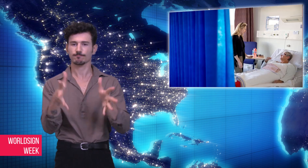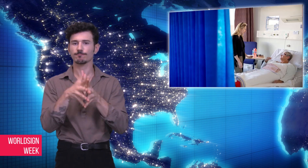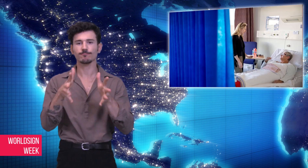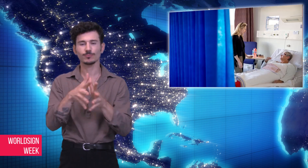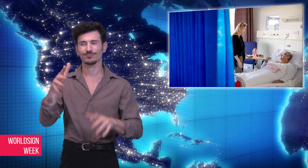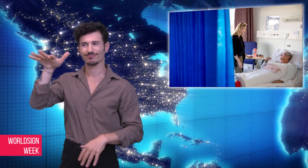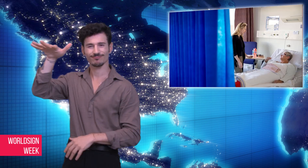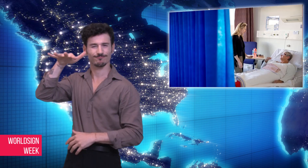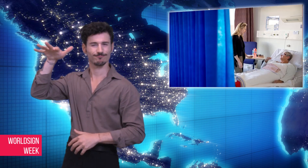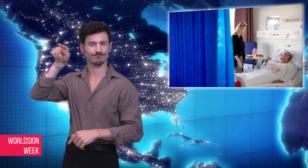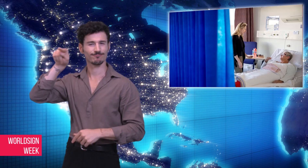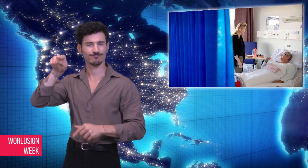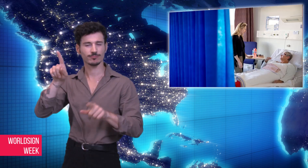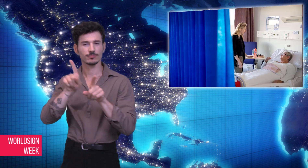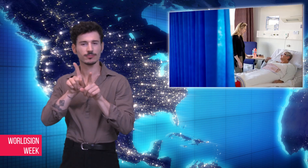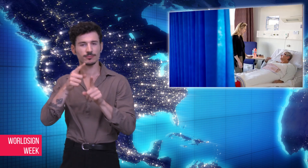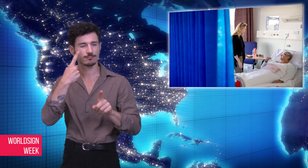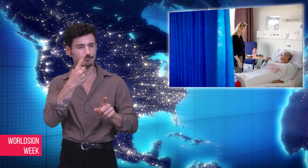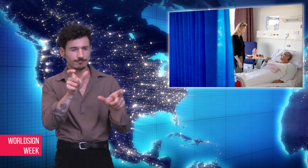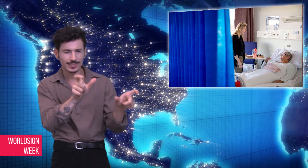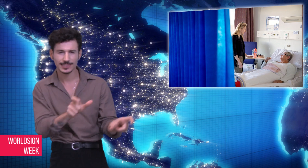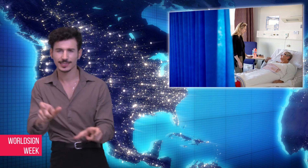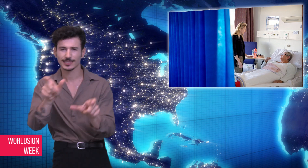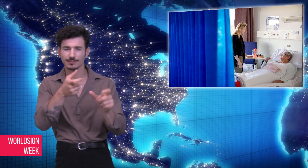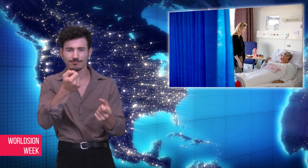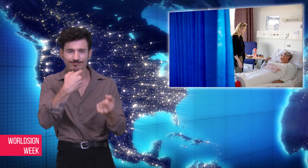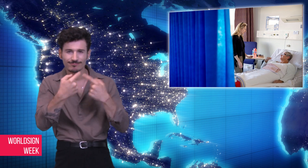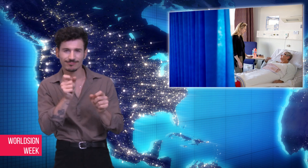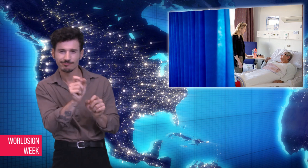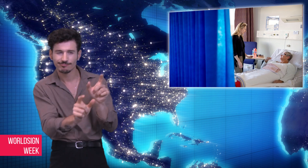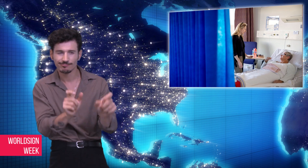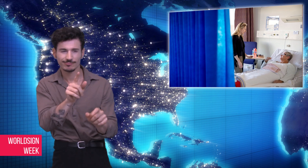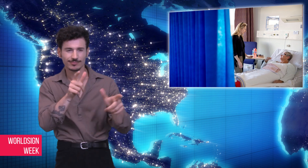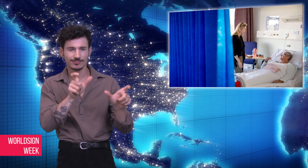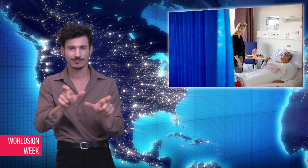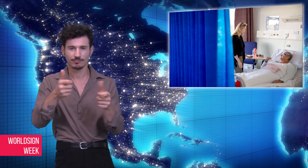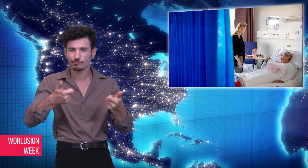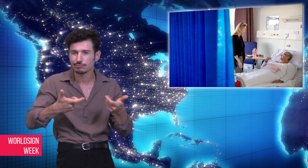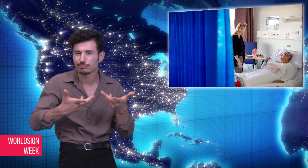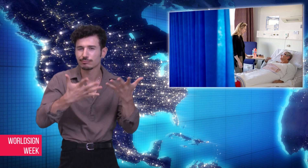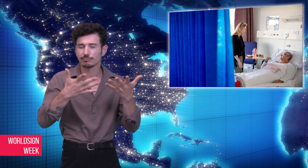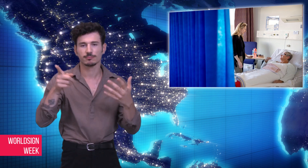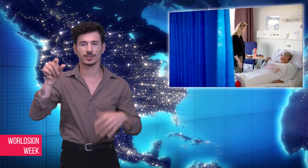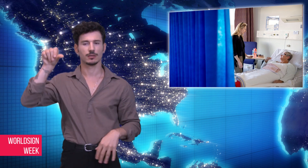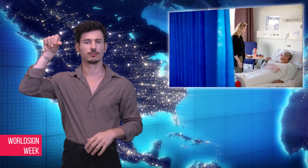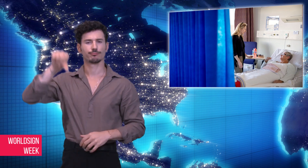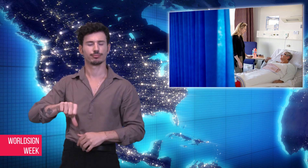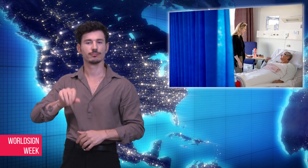track patients nationwide and it allows patients to